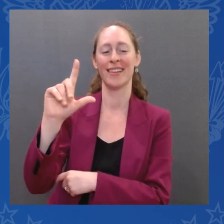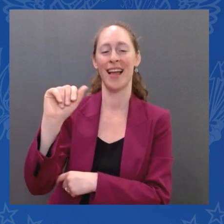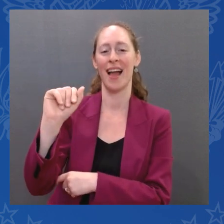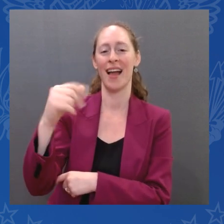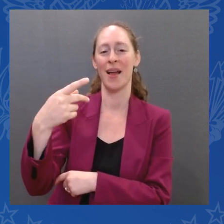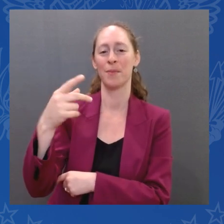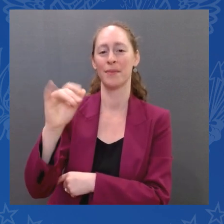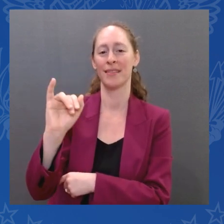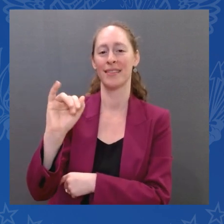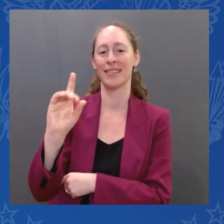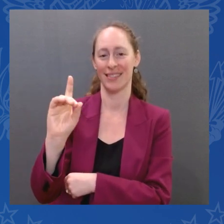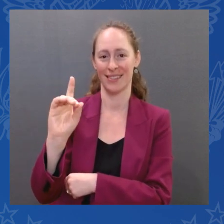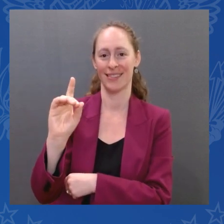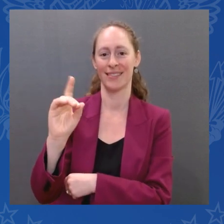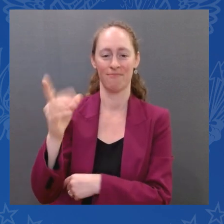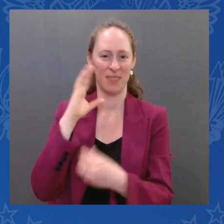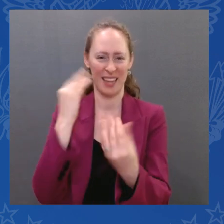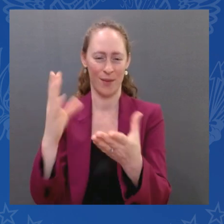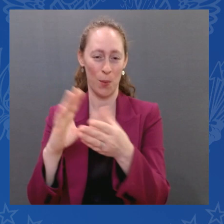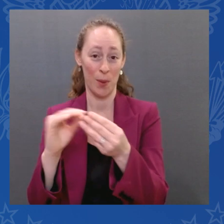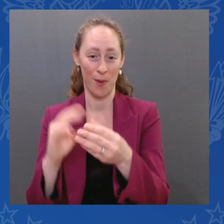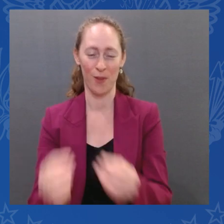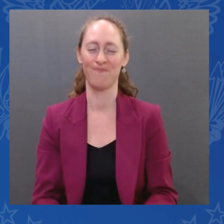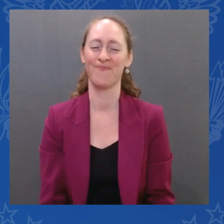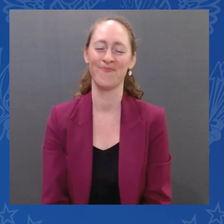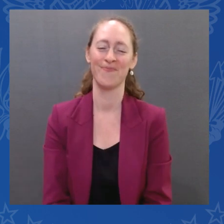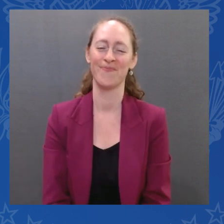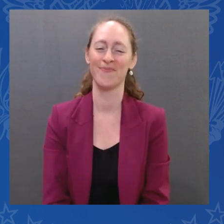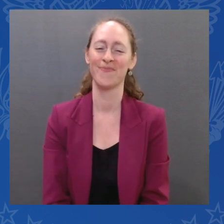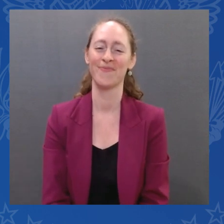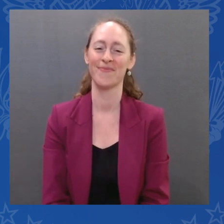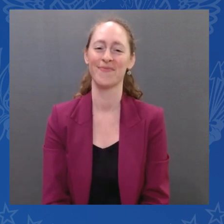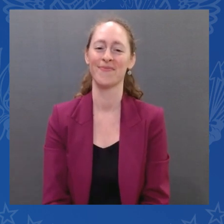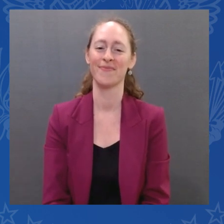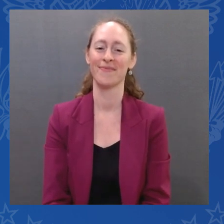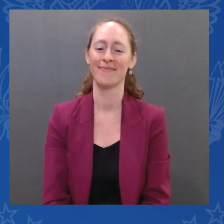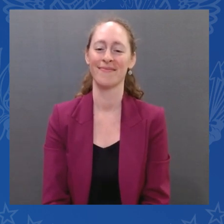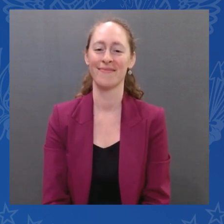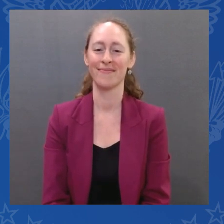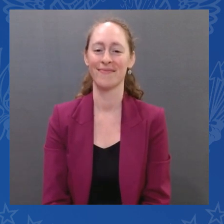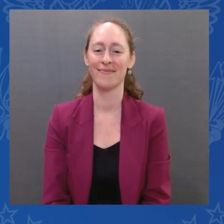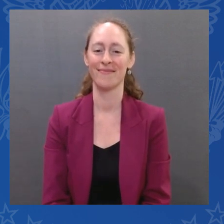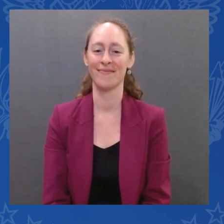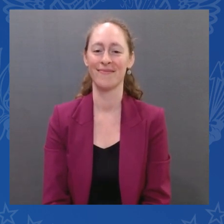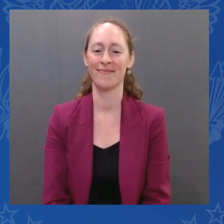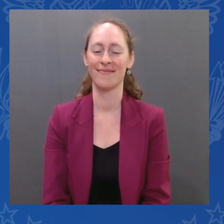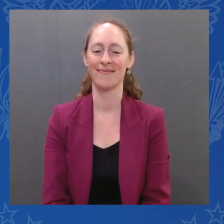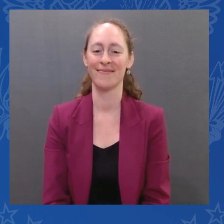Prime Minister Lapid: Mr. President, this is both a historic visit and a deeply personal one.